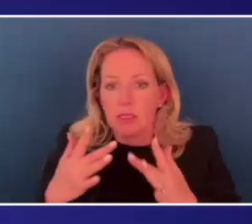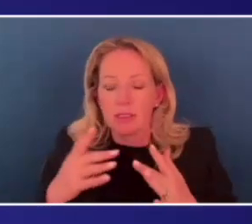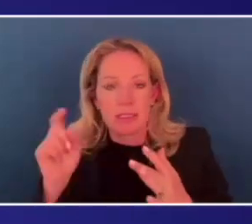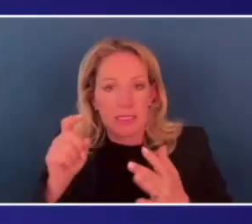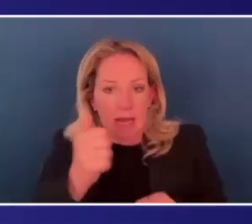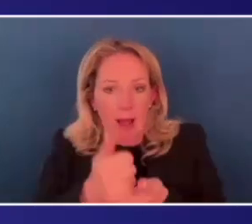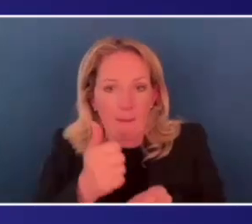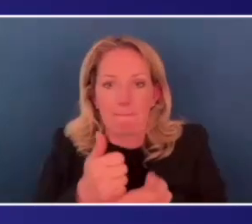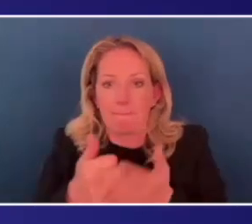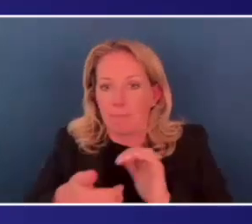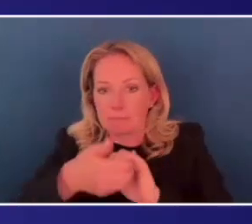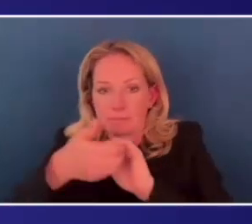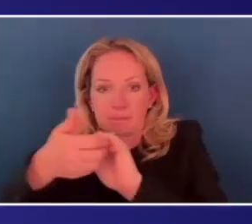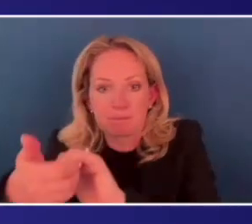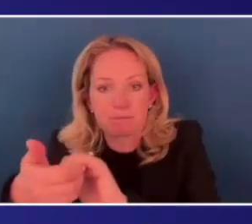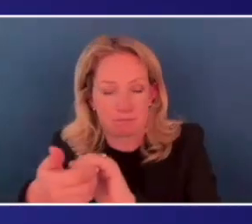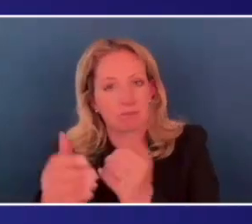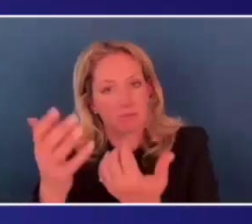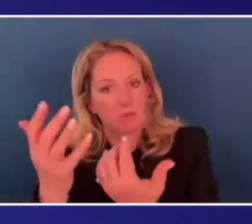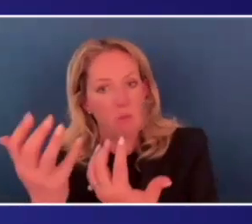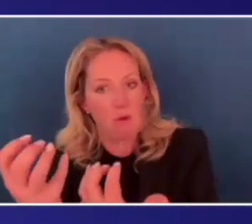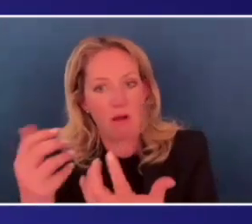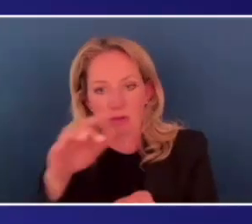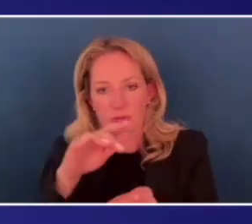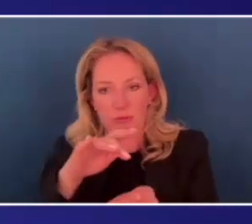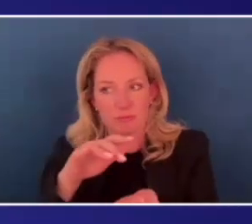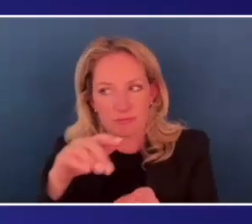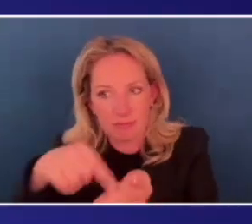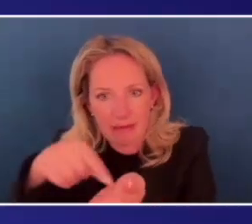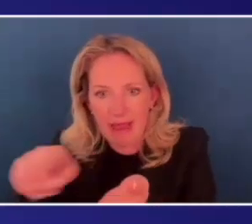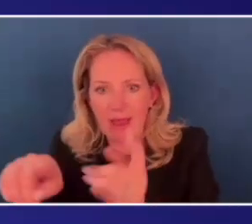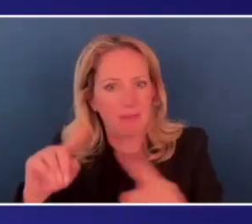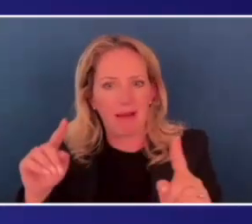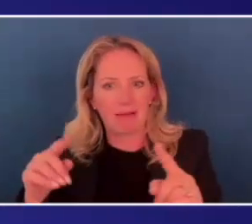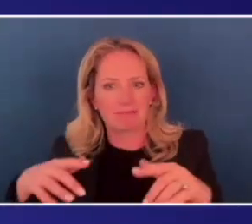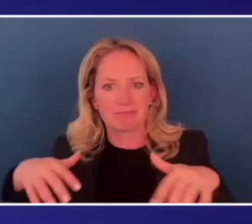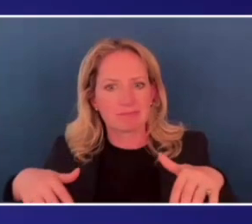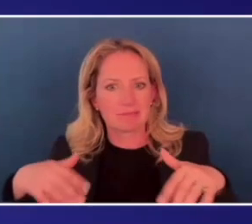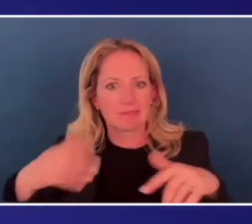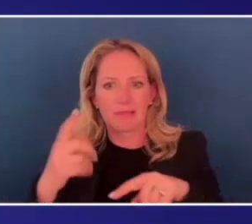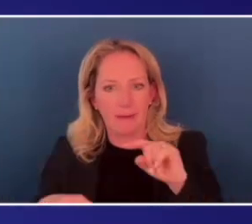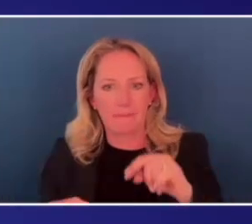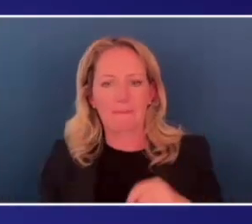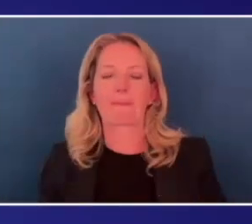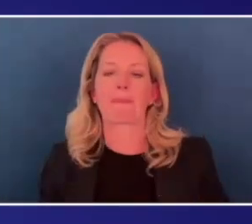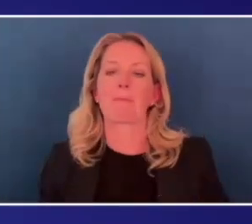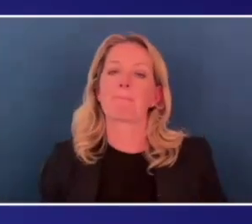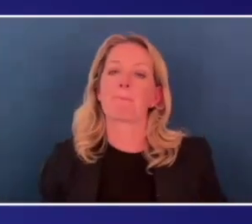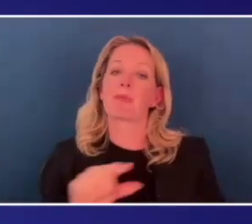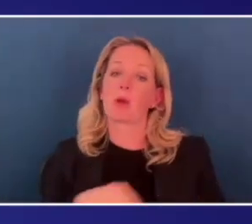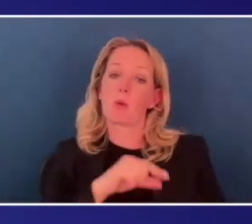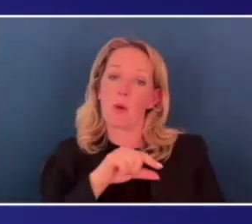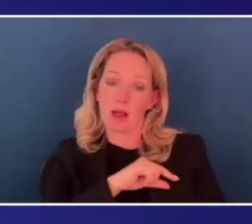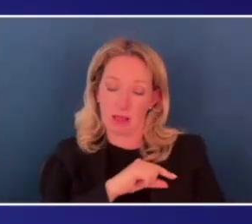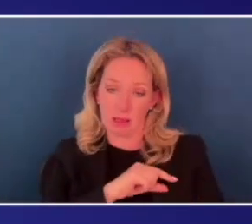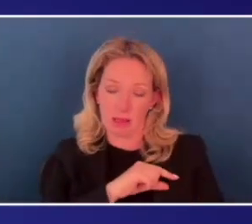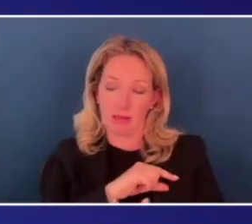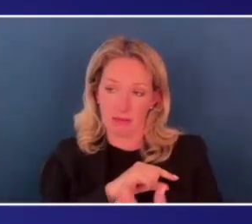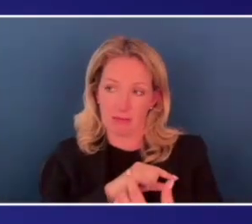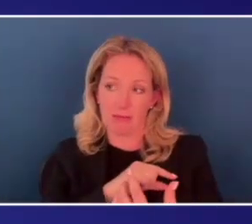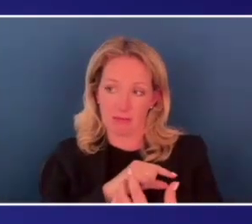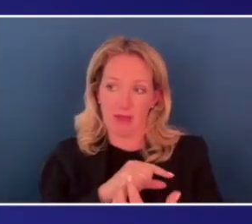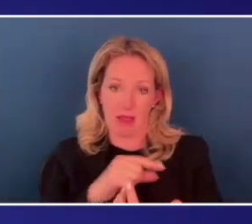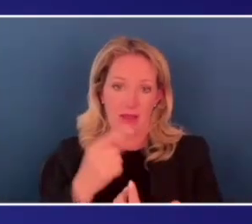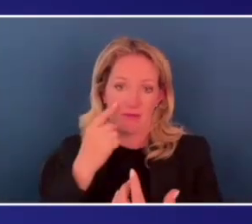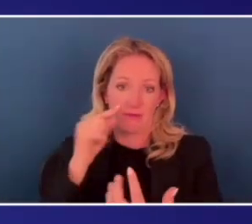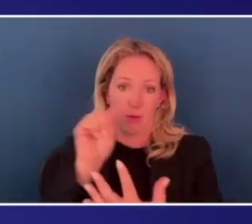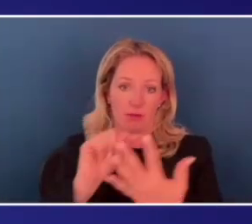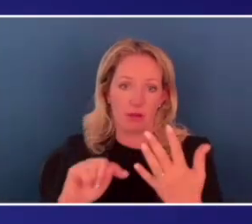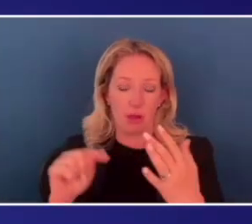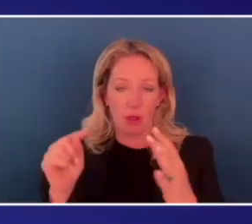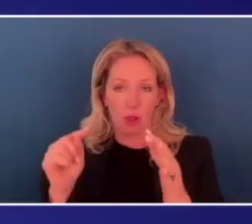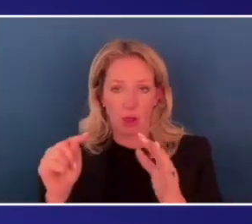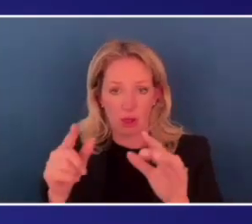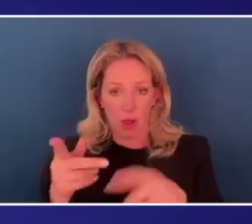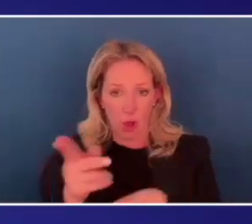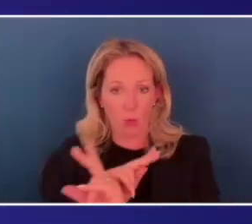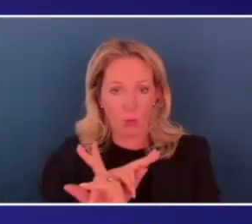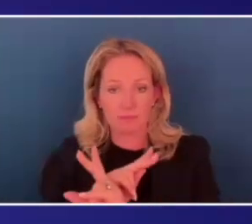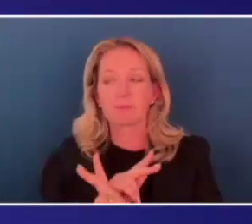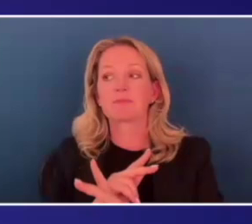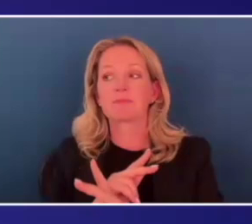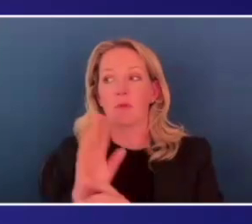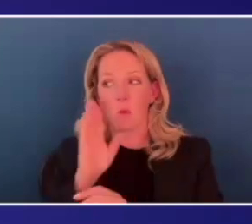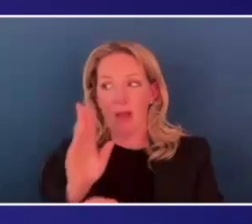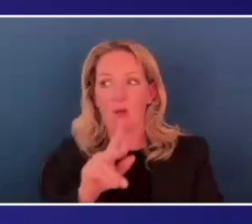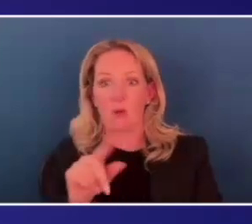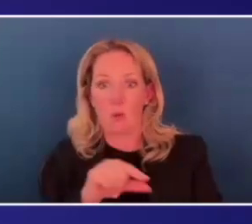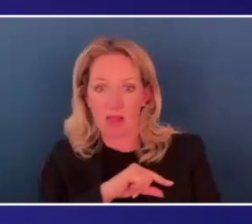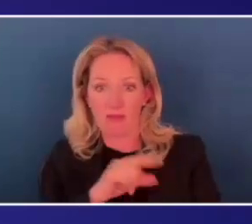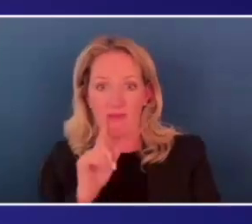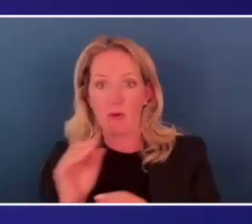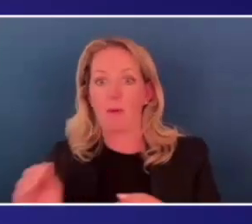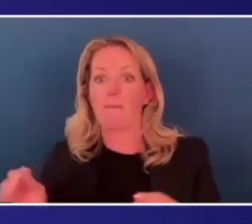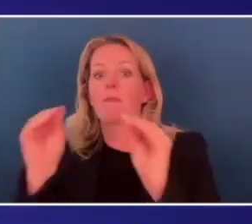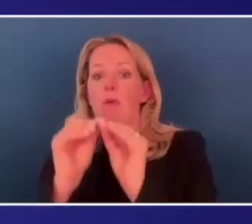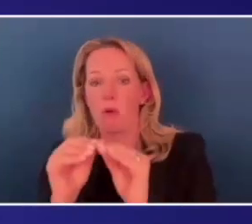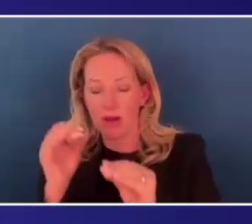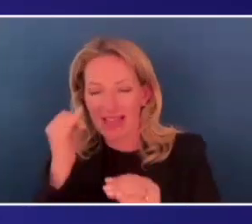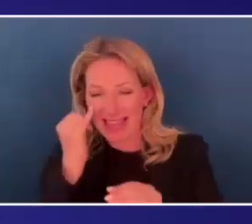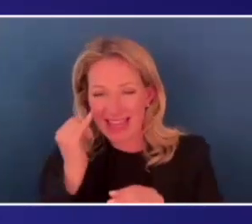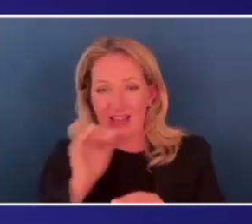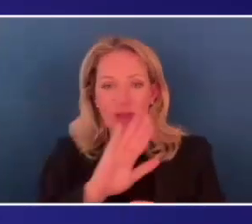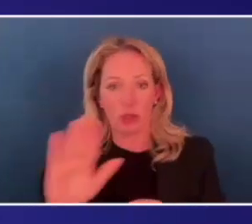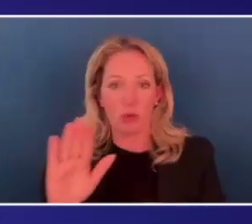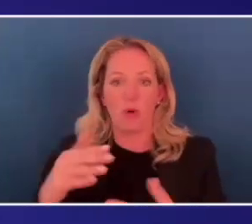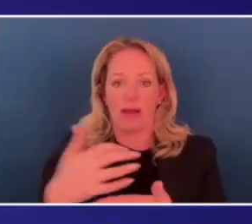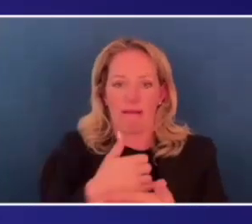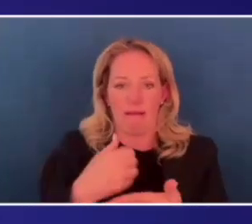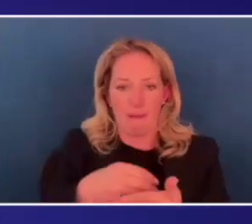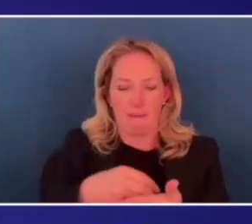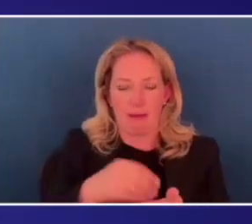And based on the, criterion for. Qualifying for these loans. The more, the more you qualify, the lower the income and they often come from welfare recipient backgrounds where nobody's ever had a checking account.